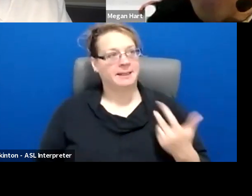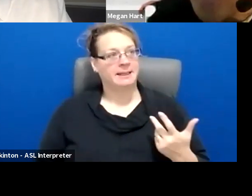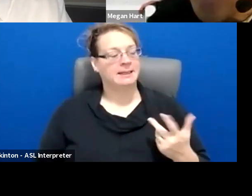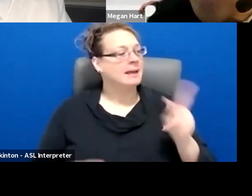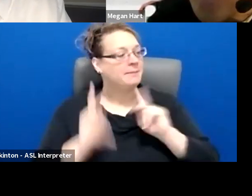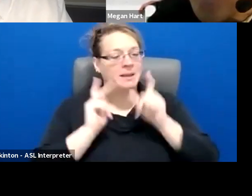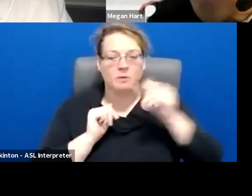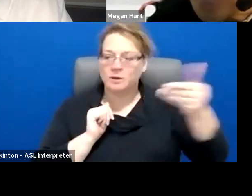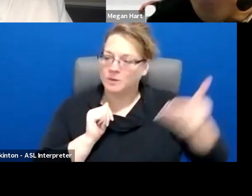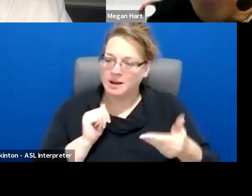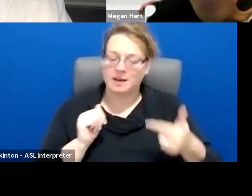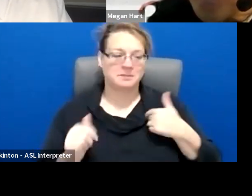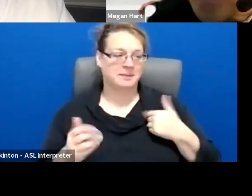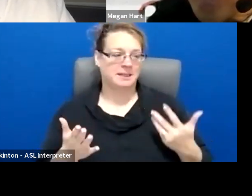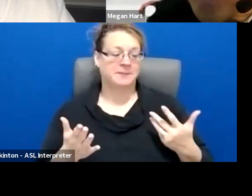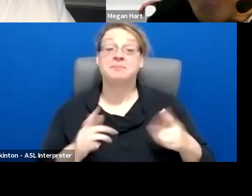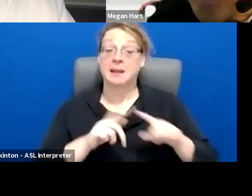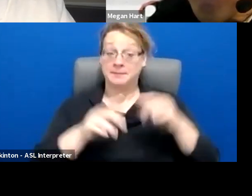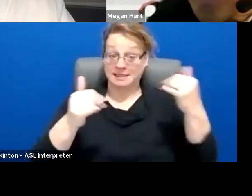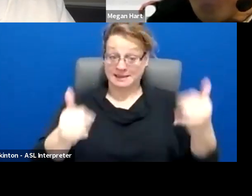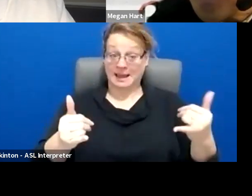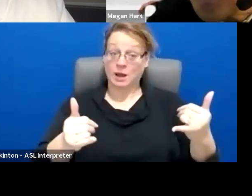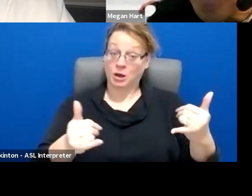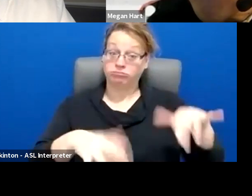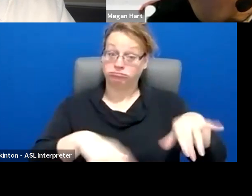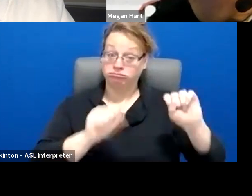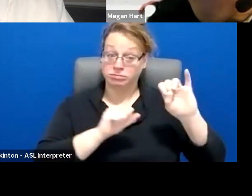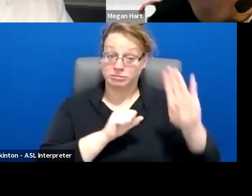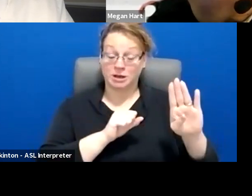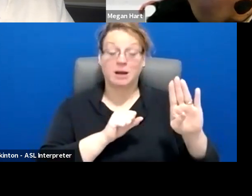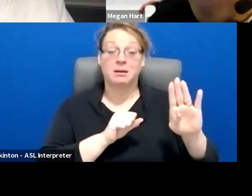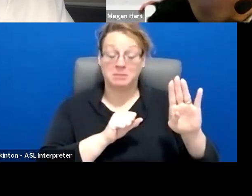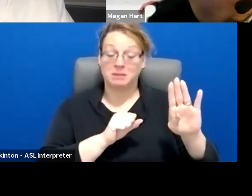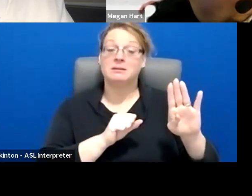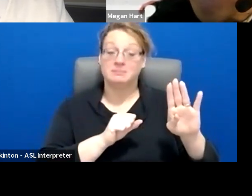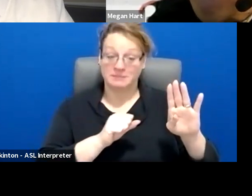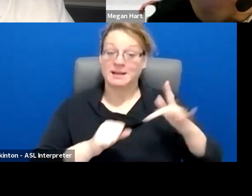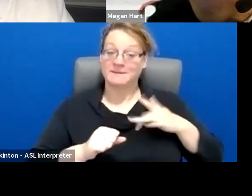Most of the people in this pool have been there before.